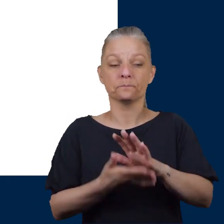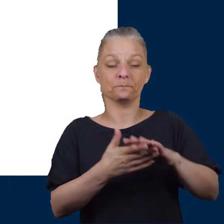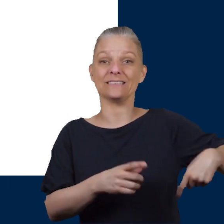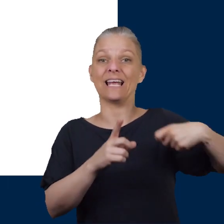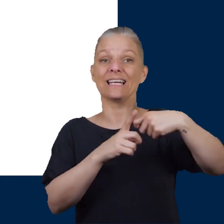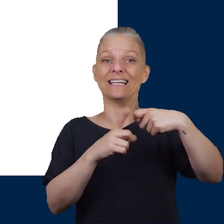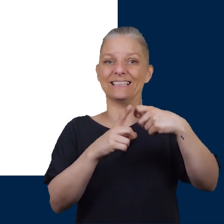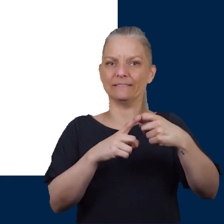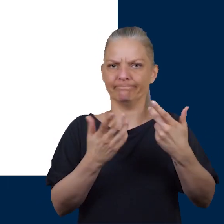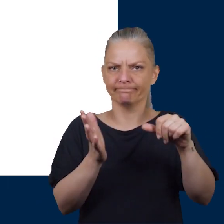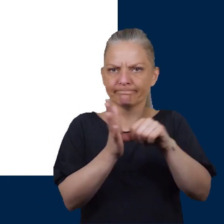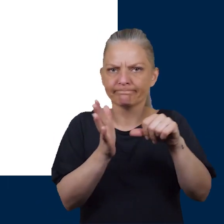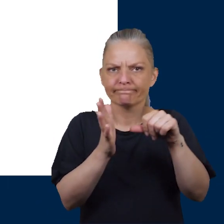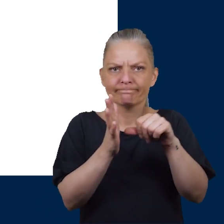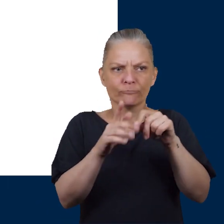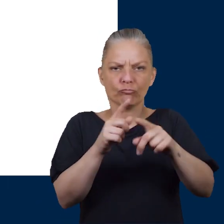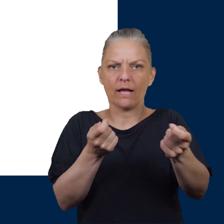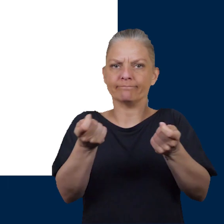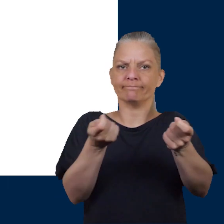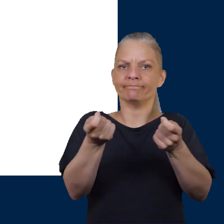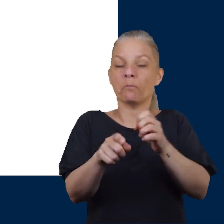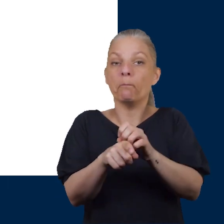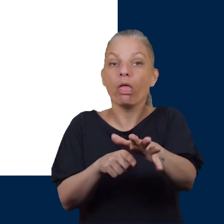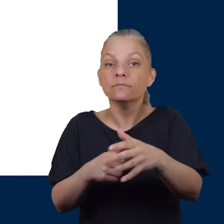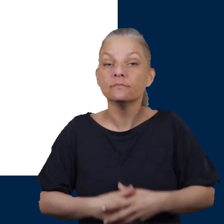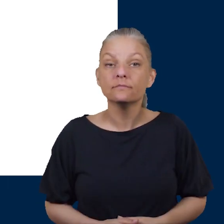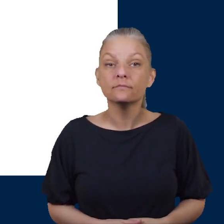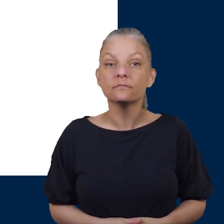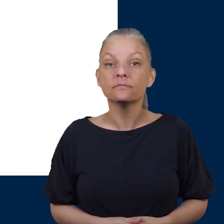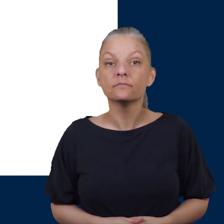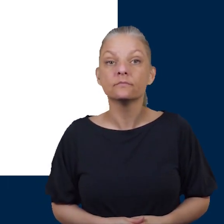The kidney filters out waste products and keeps essential products in your body.